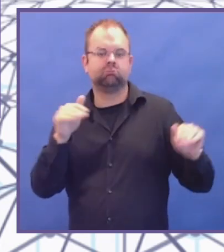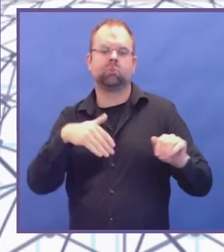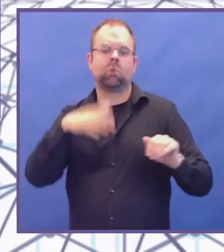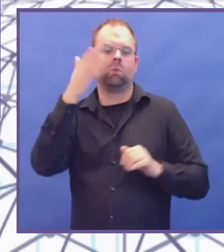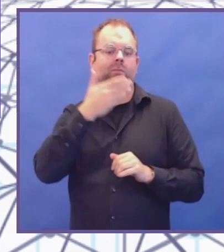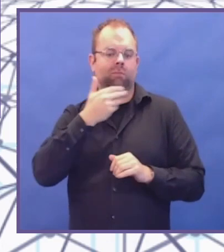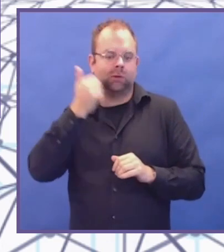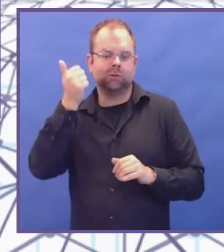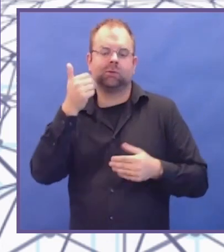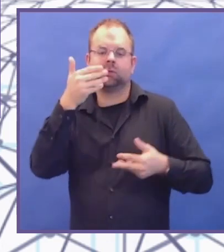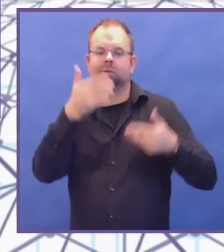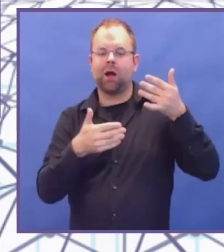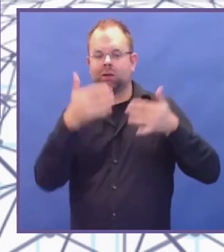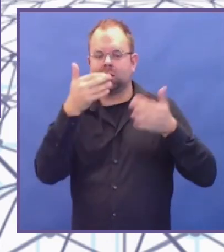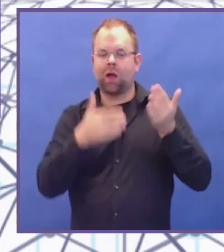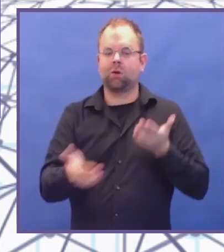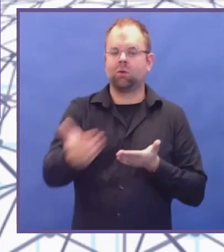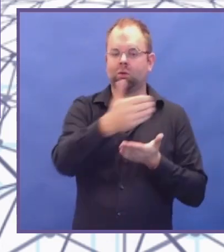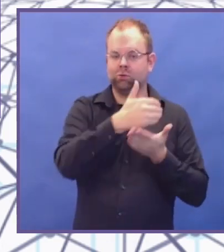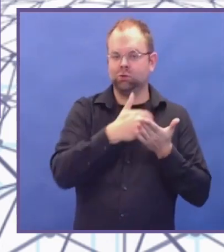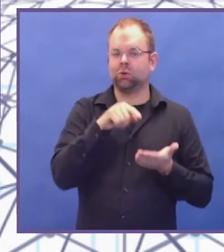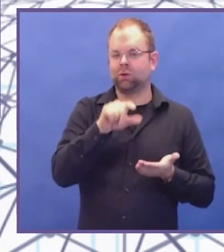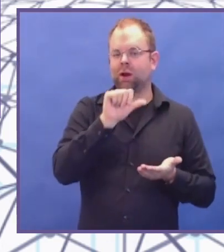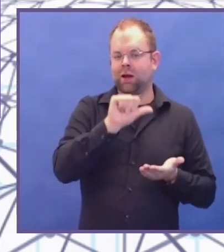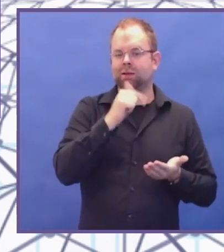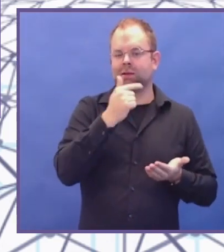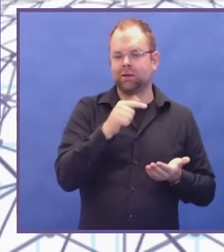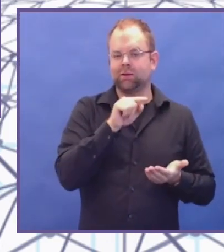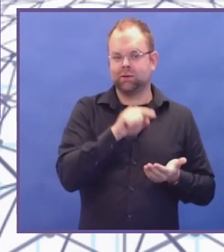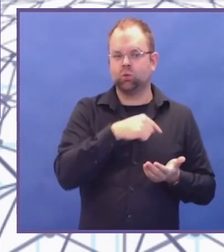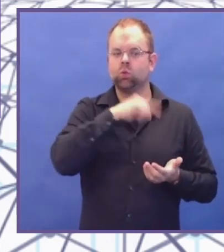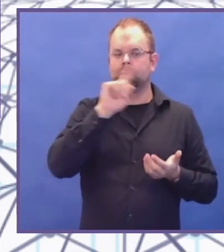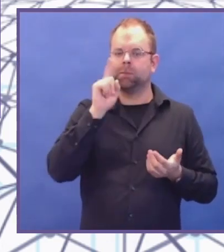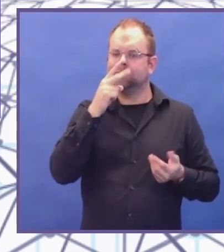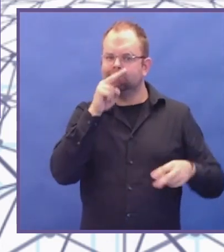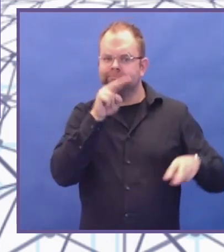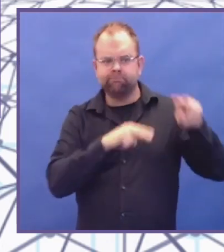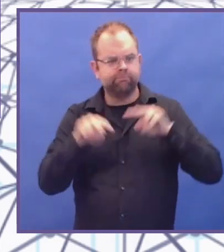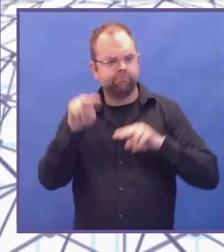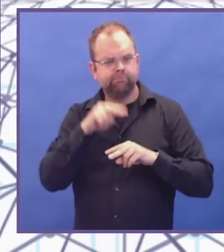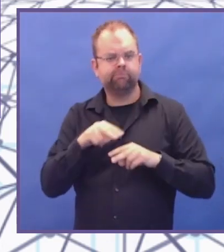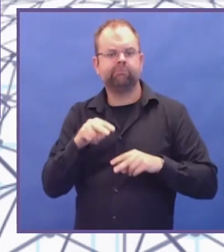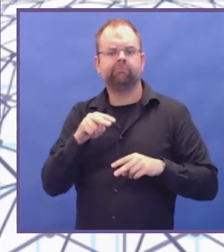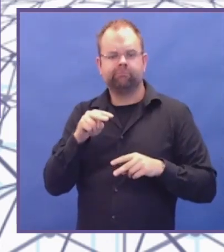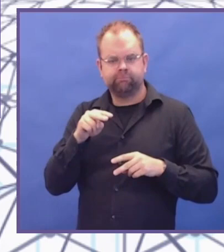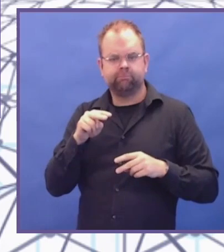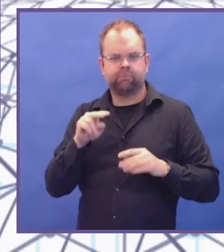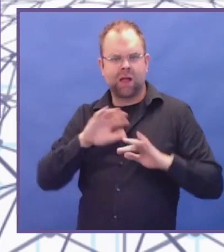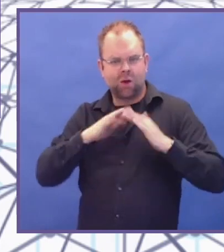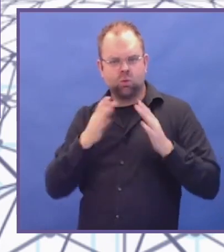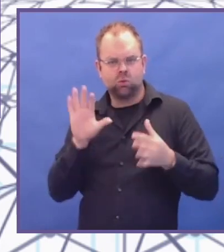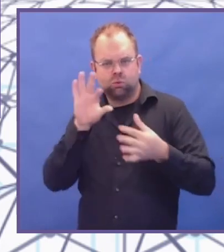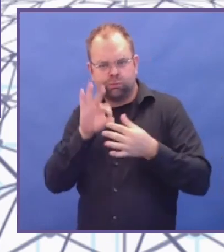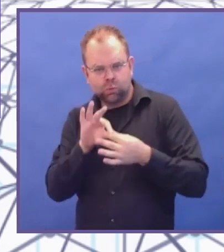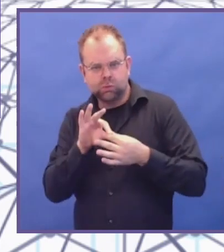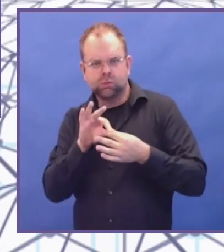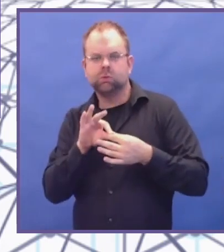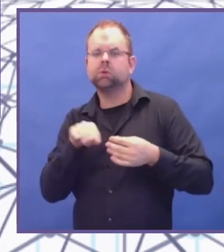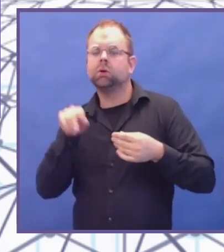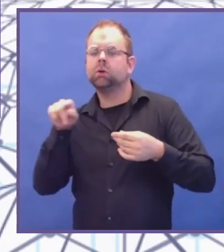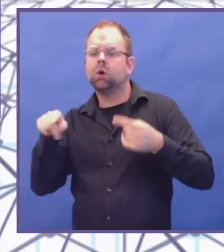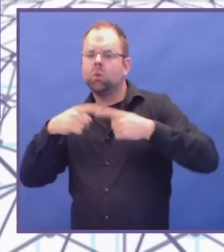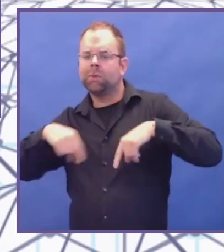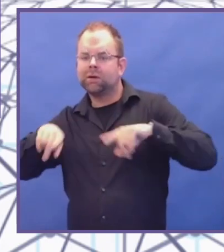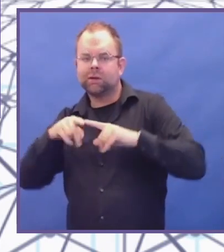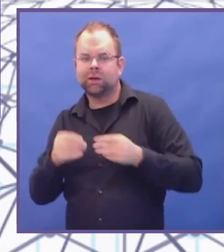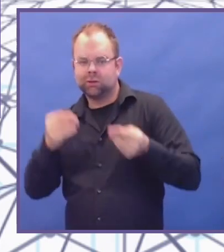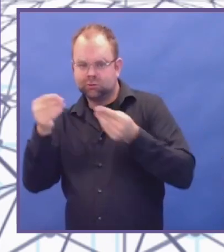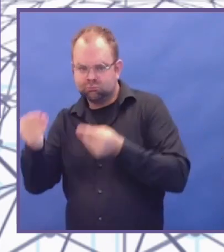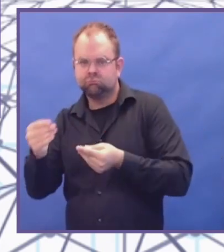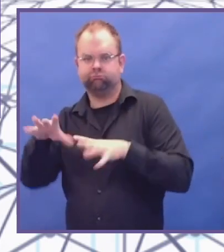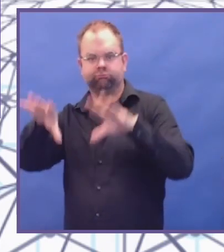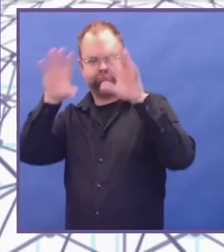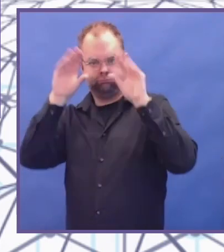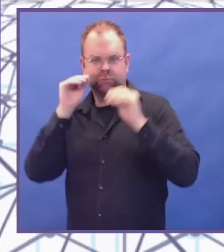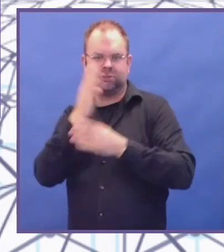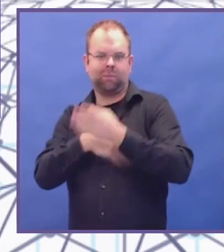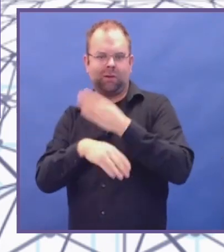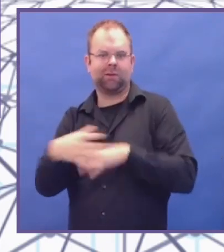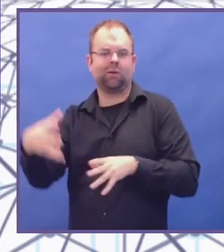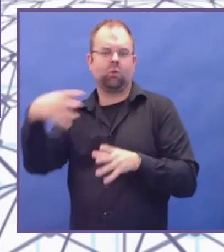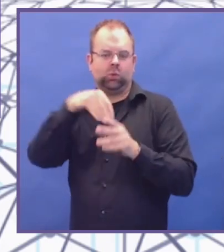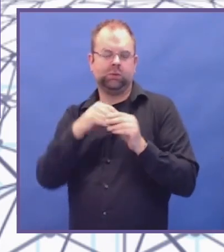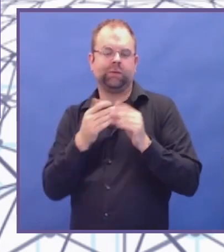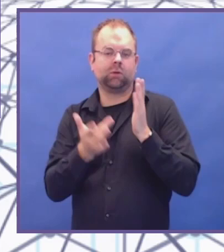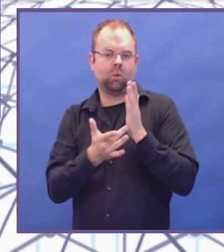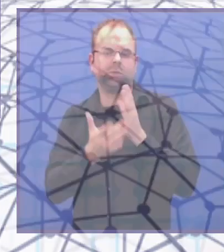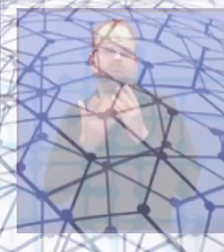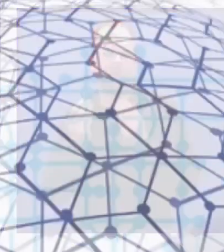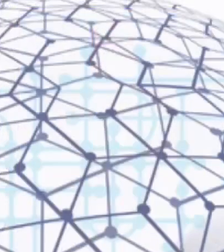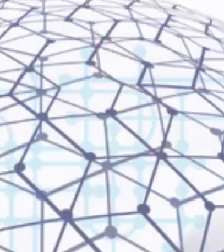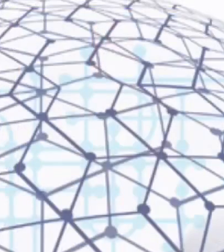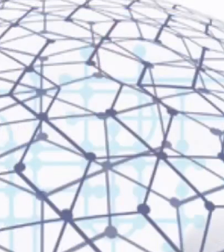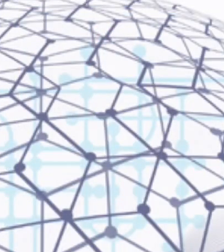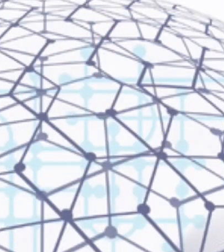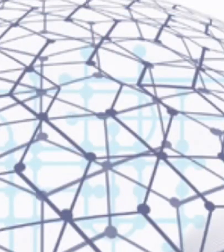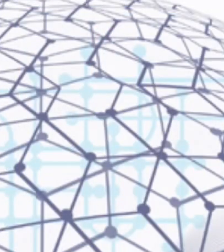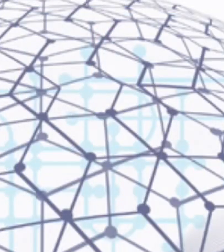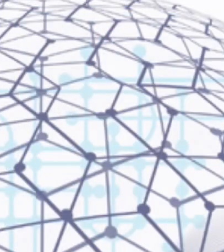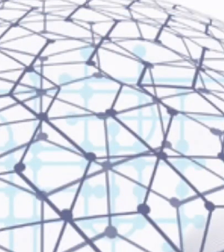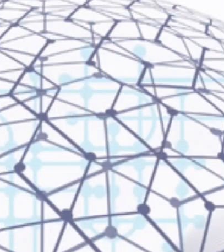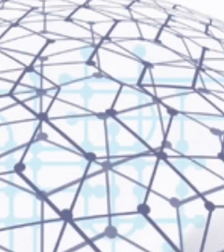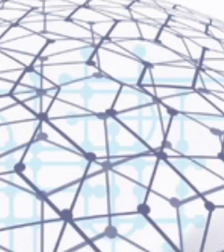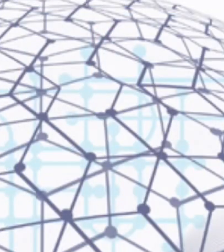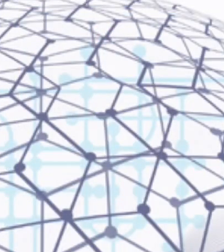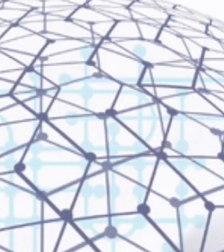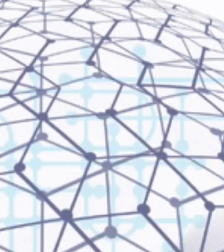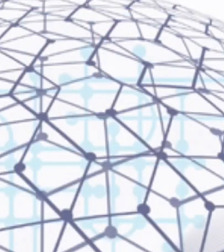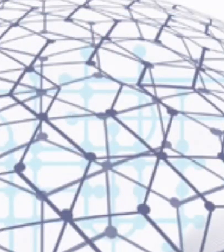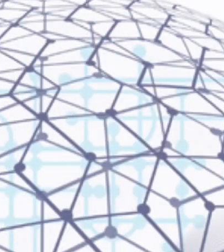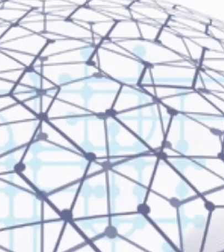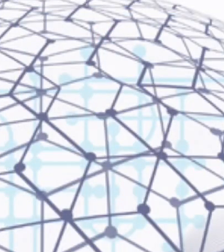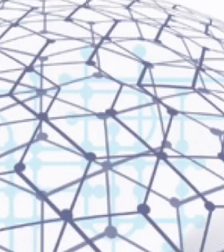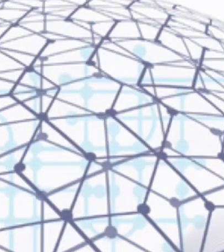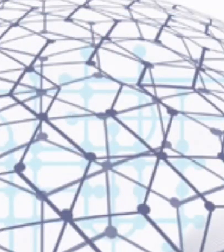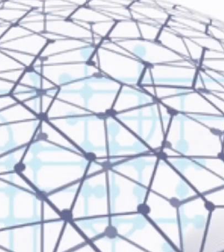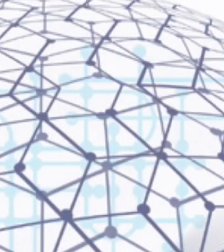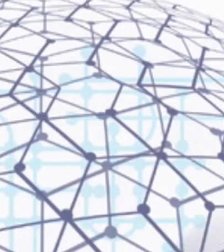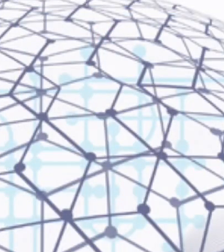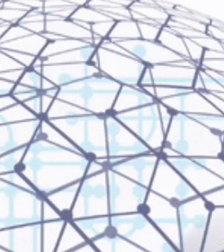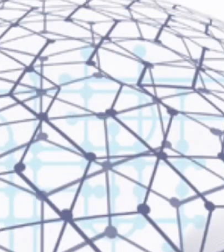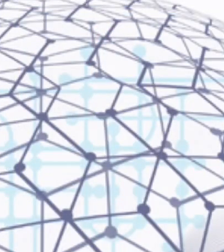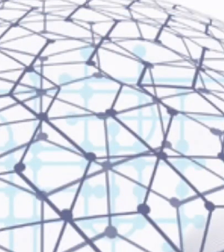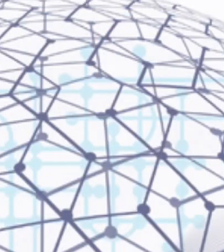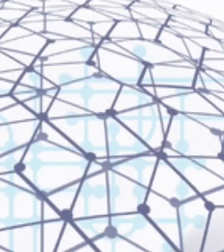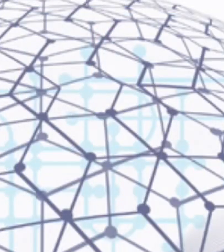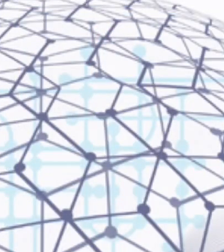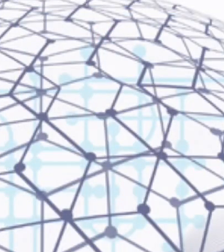Thank you, Jamie.